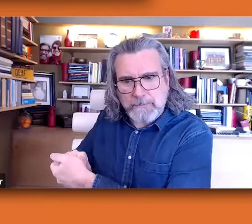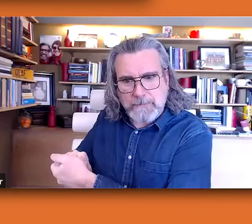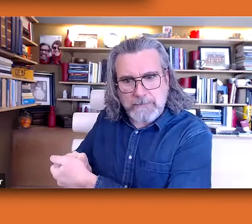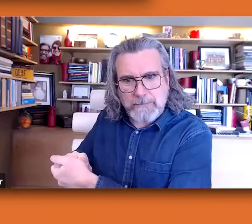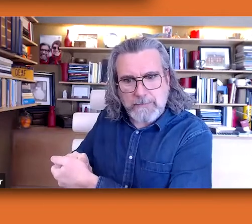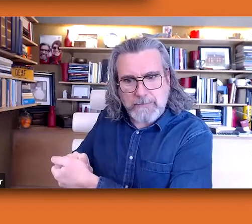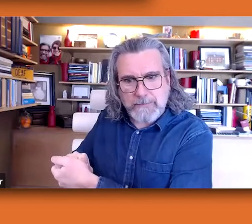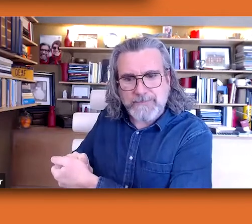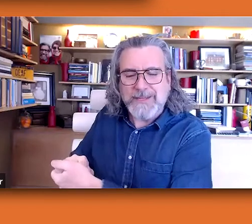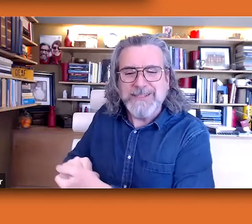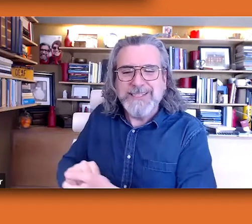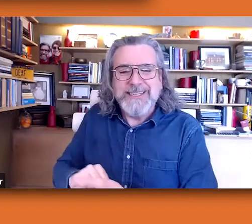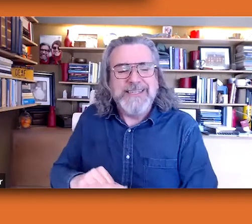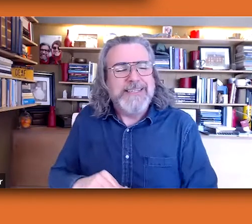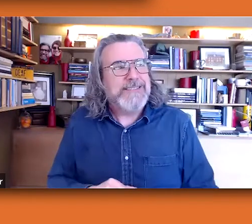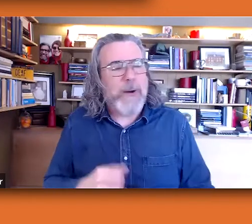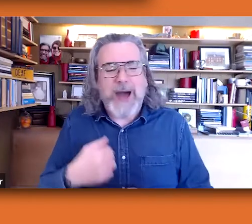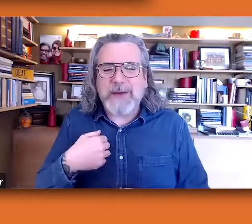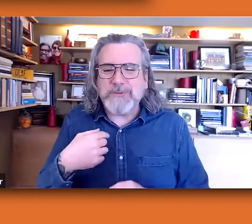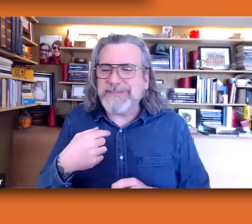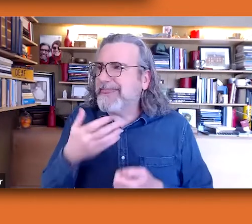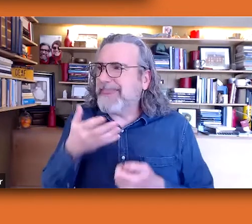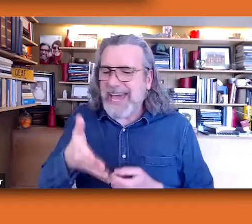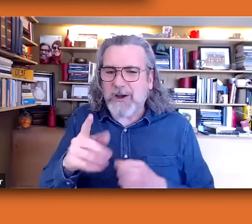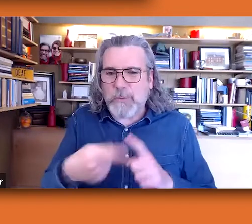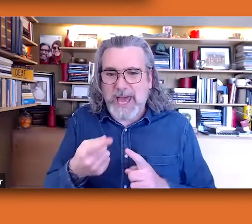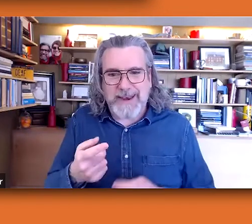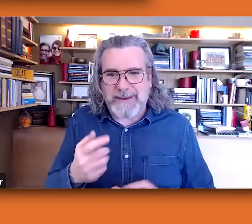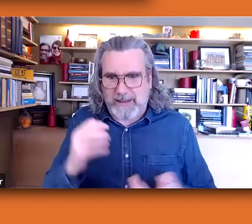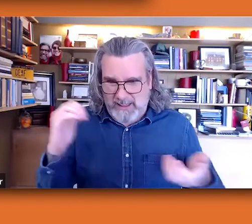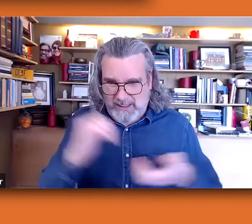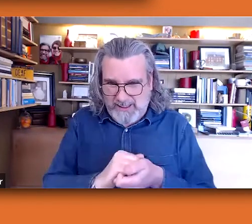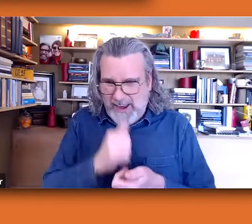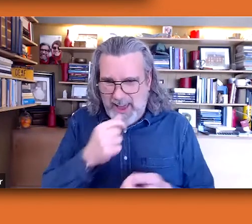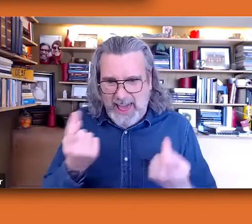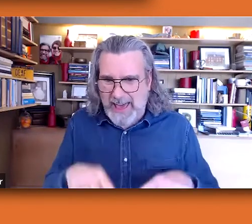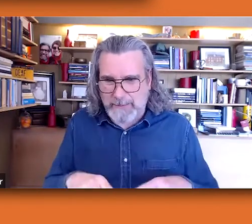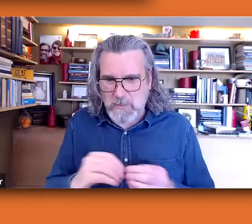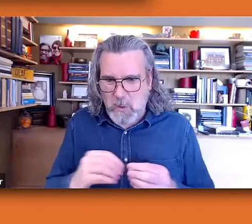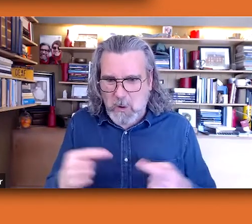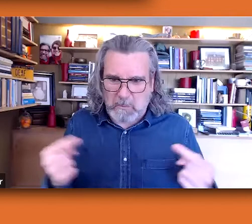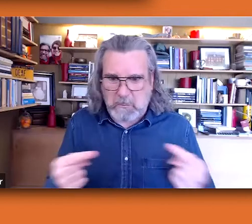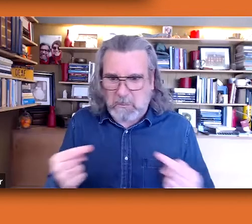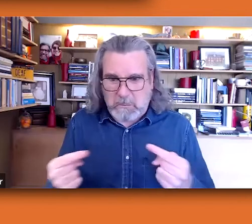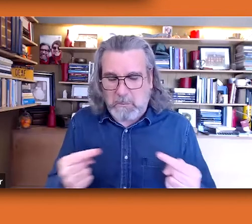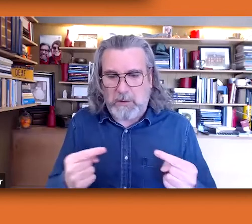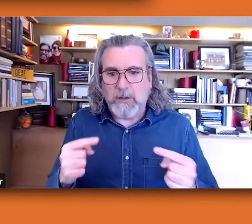What I found is that if you don't have the right method or you don't have the right tools, you need to collaborate,